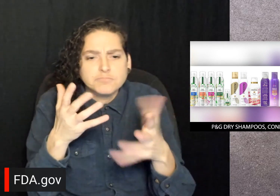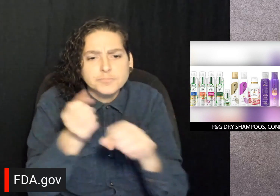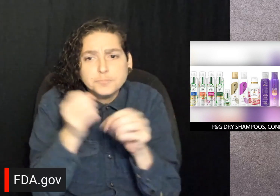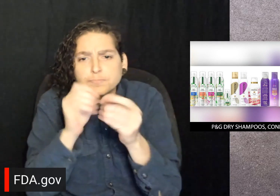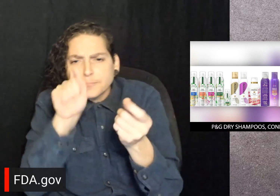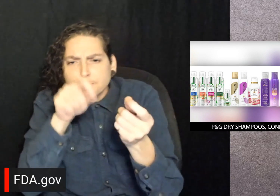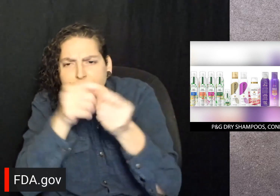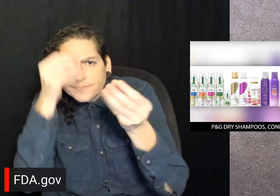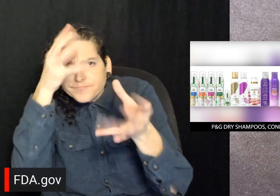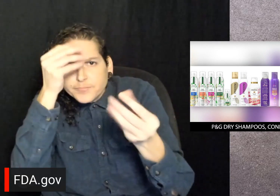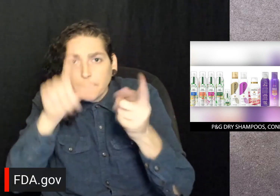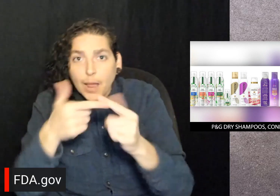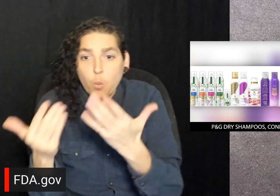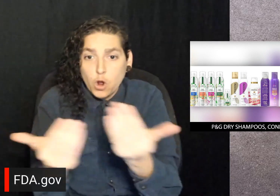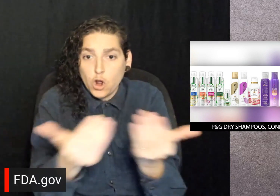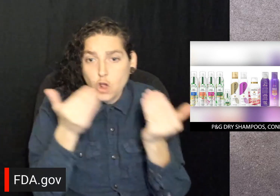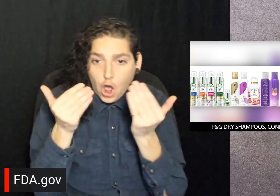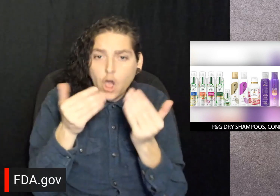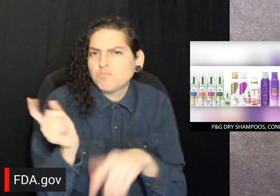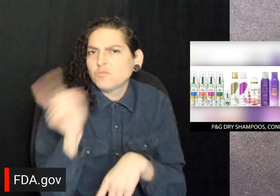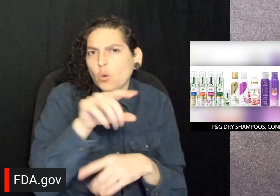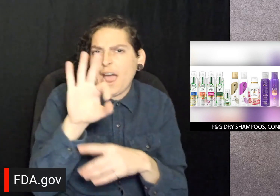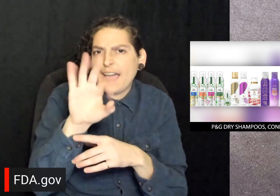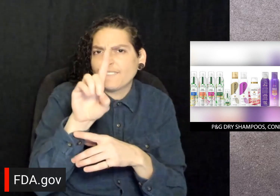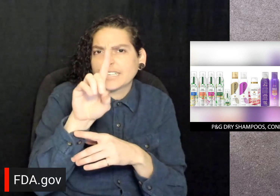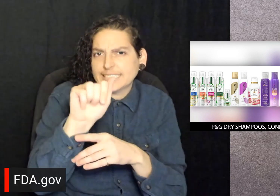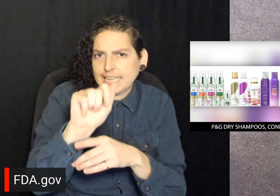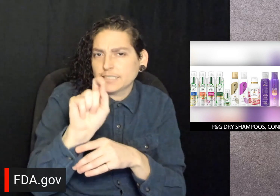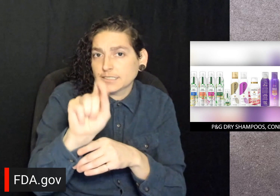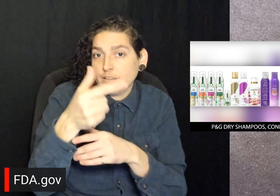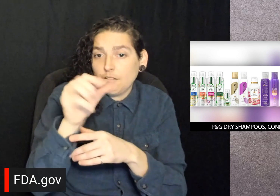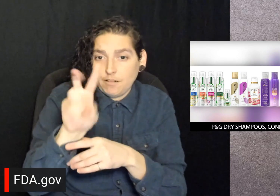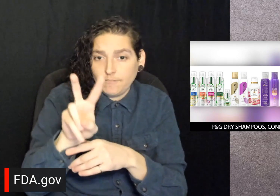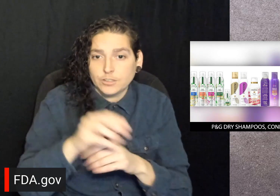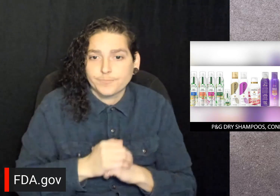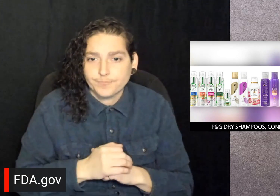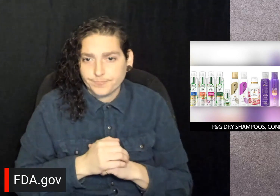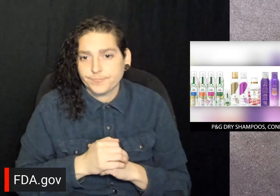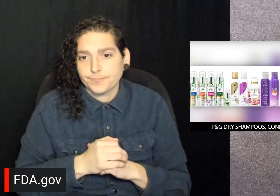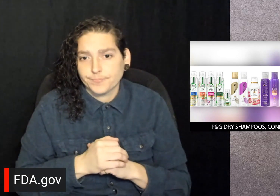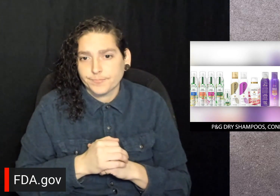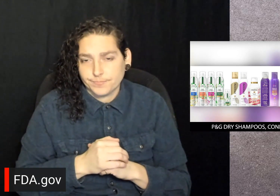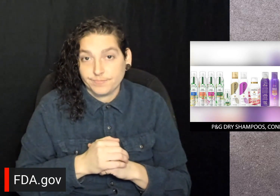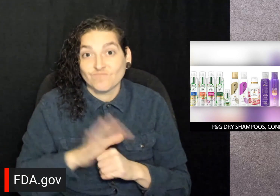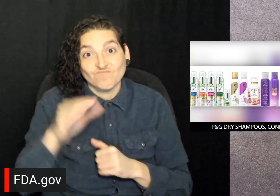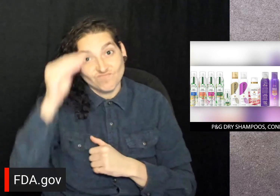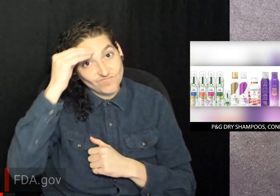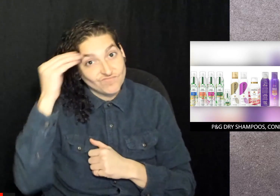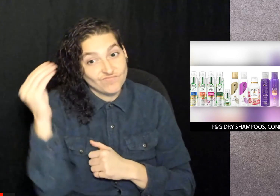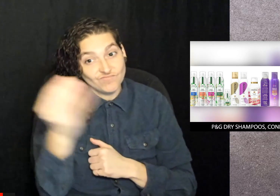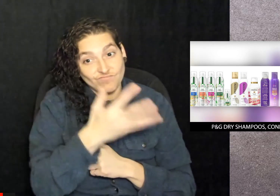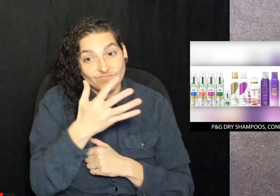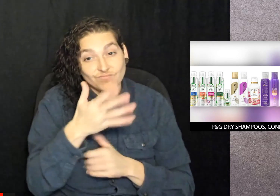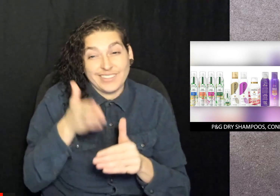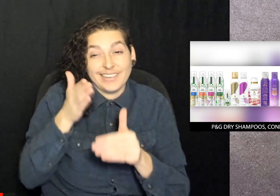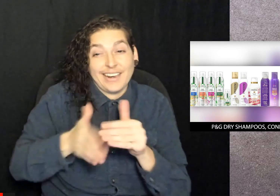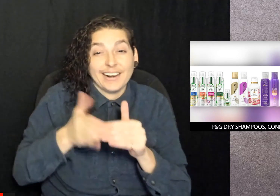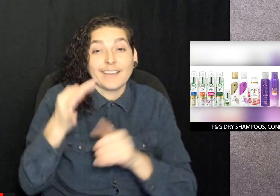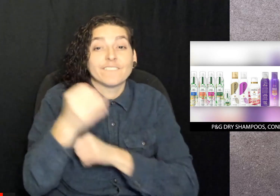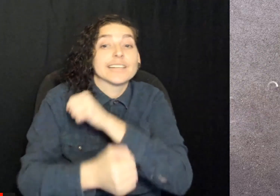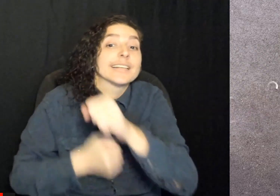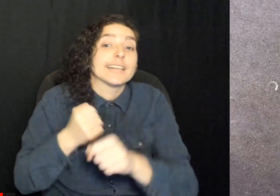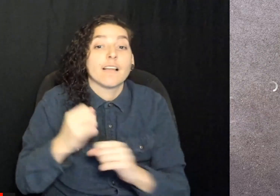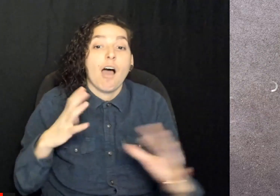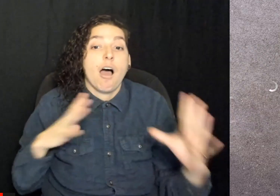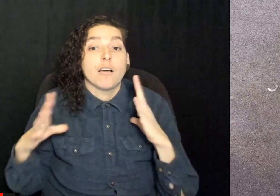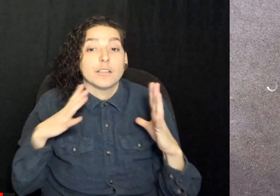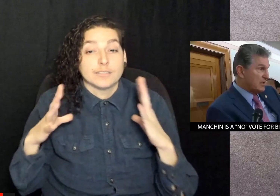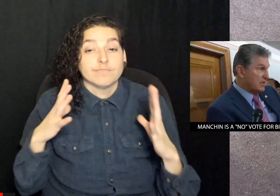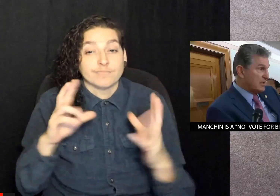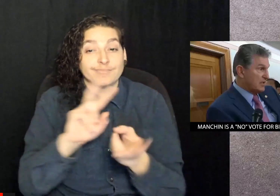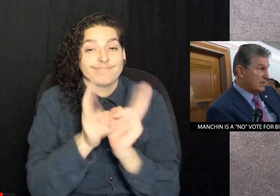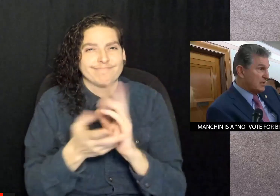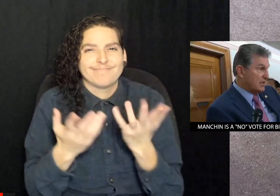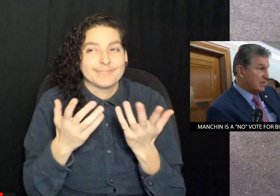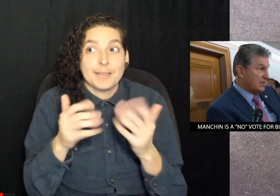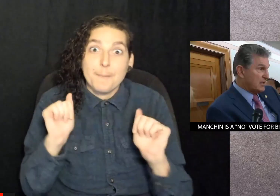you can get specific information about the recall at fda.gov